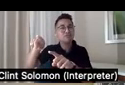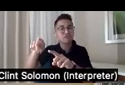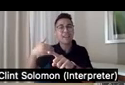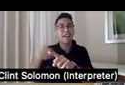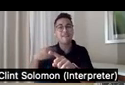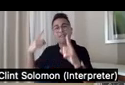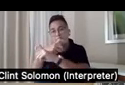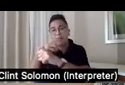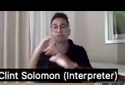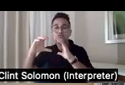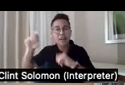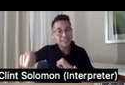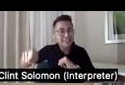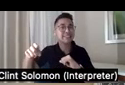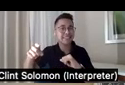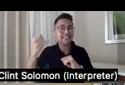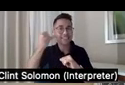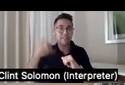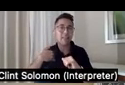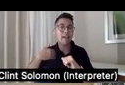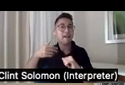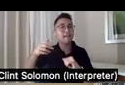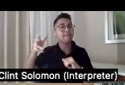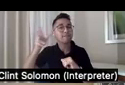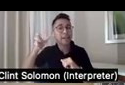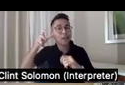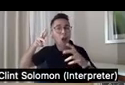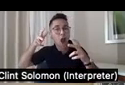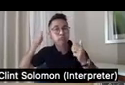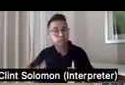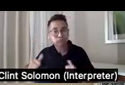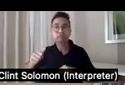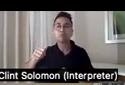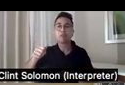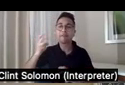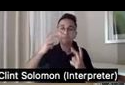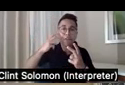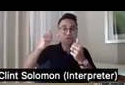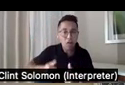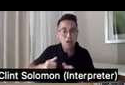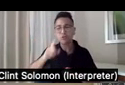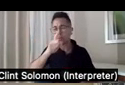or hearing loss so we want to be cognizant of the important role families and schools play